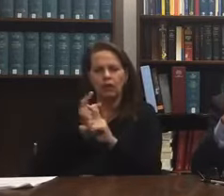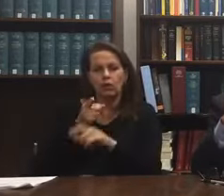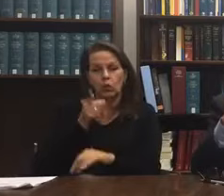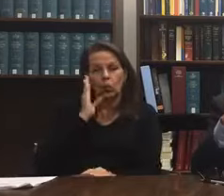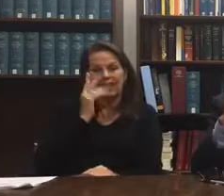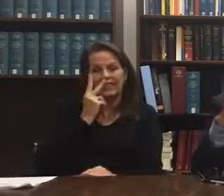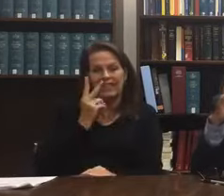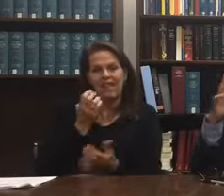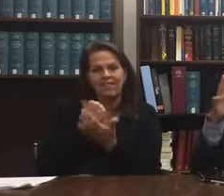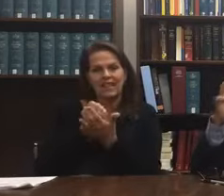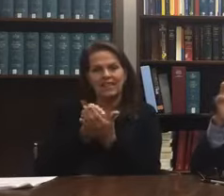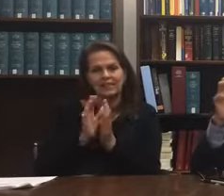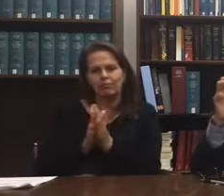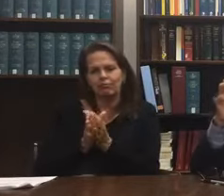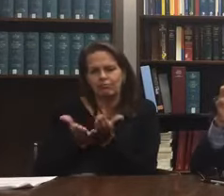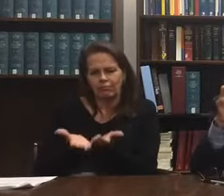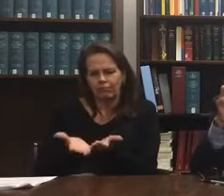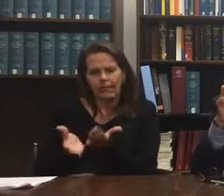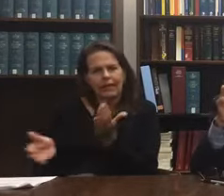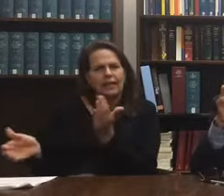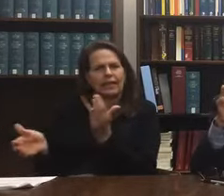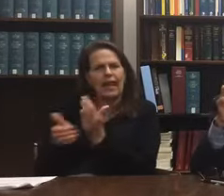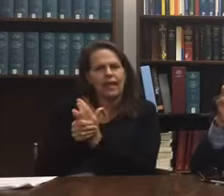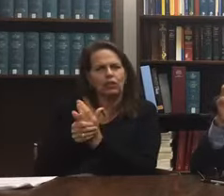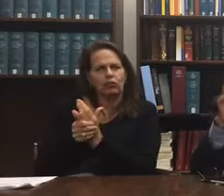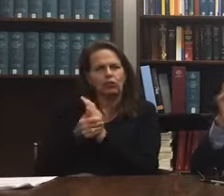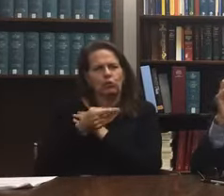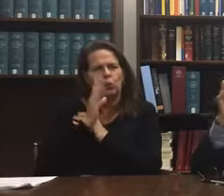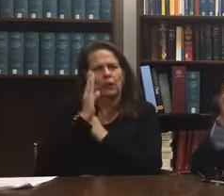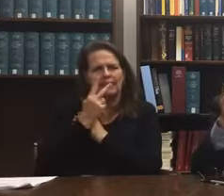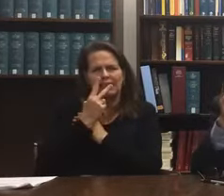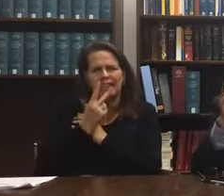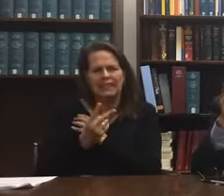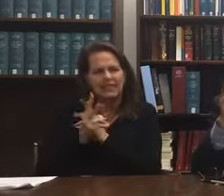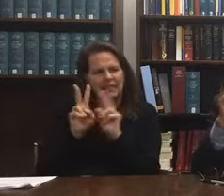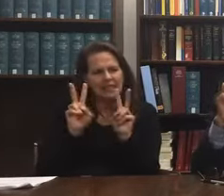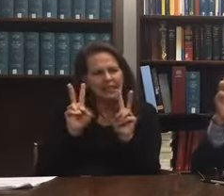typically they attach some let's say let's just stay with a nursing case the